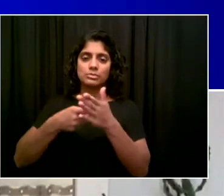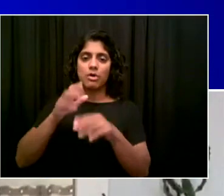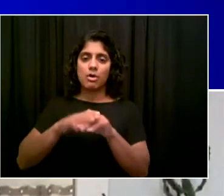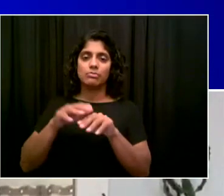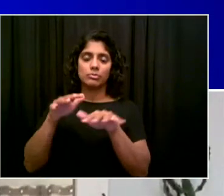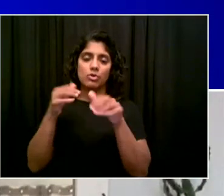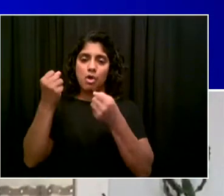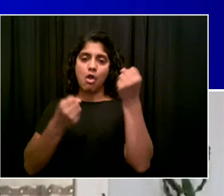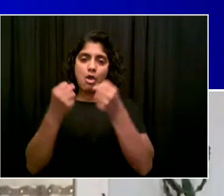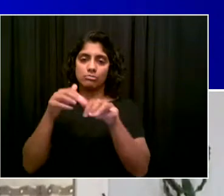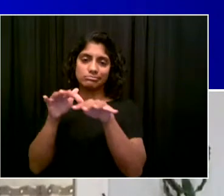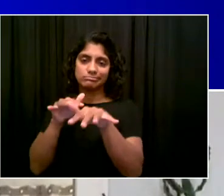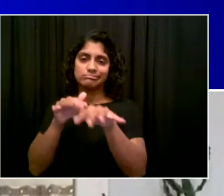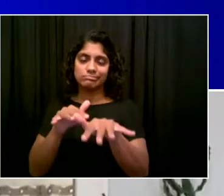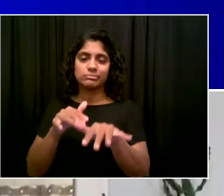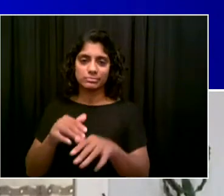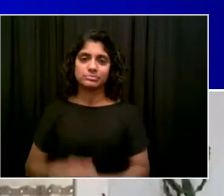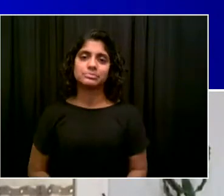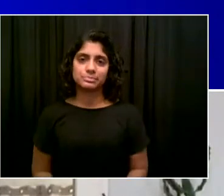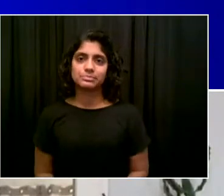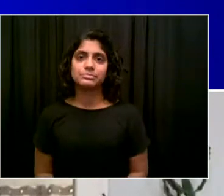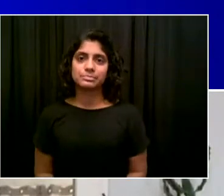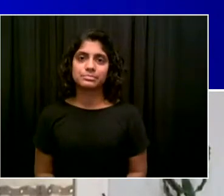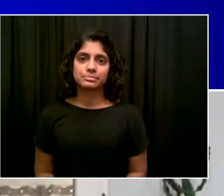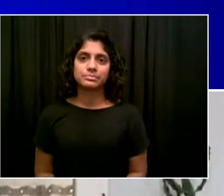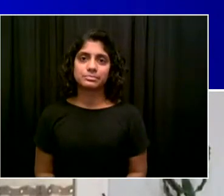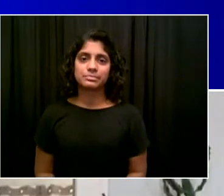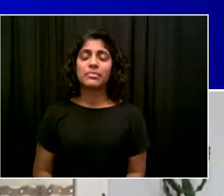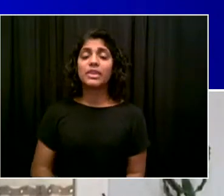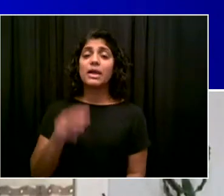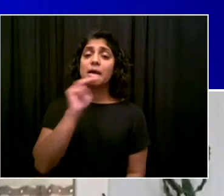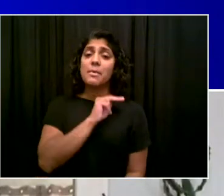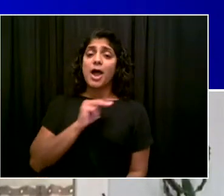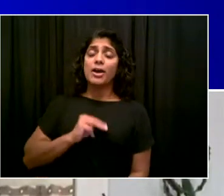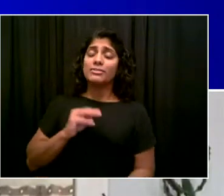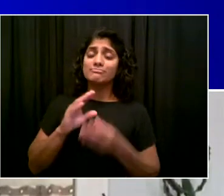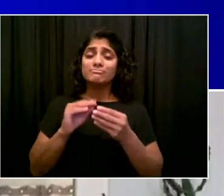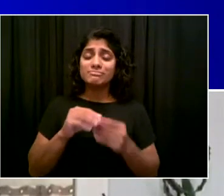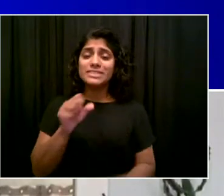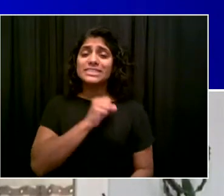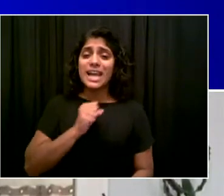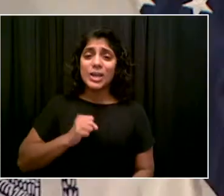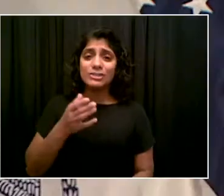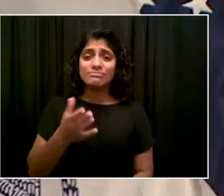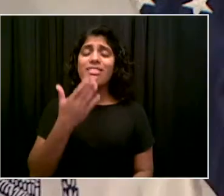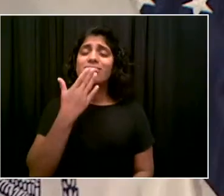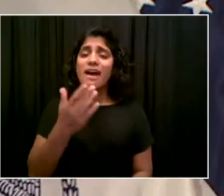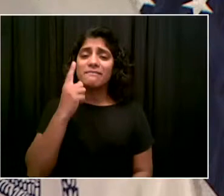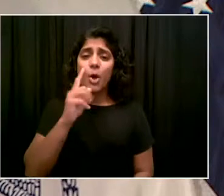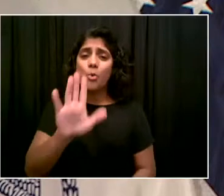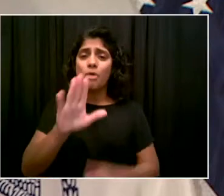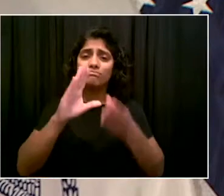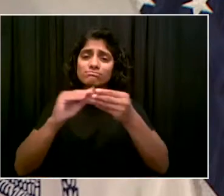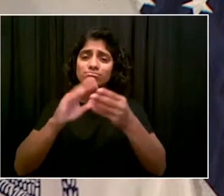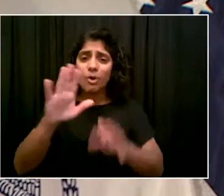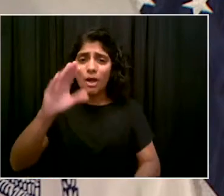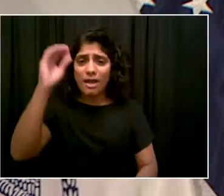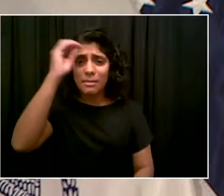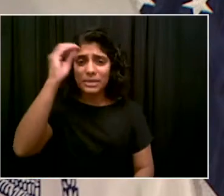POSSIBLE. SENATOR RAMOS, YOU HAVE A STRONG VOICE AND YOU'RE OFTEN